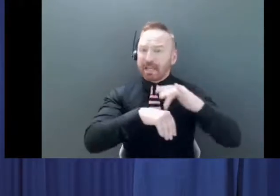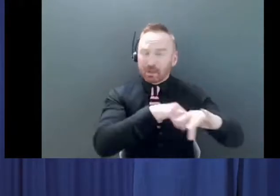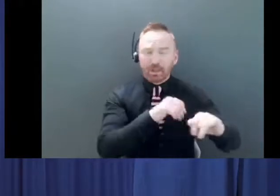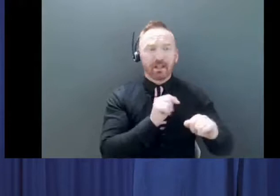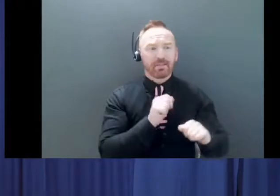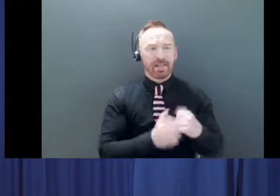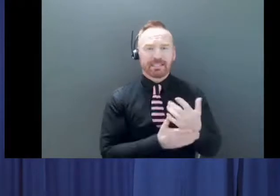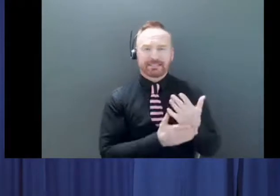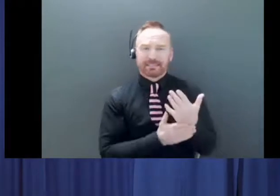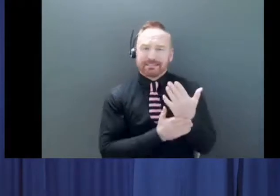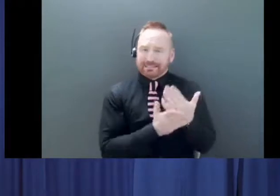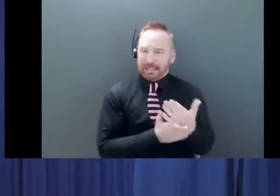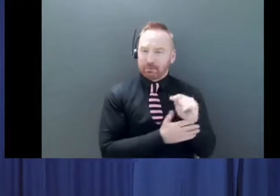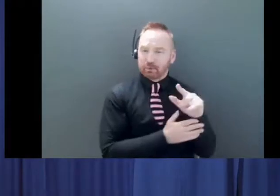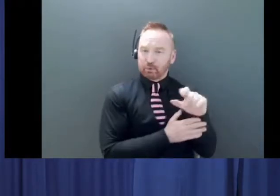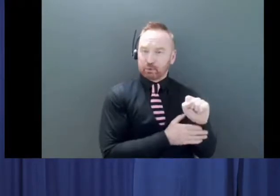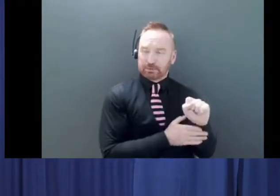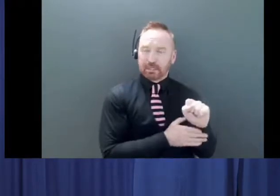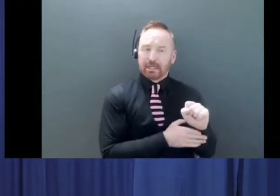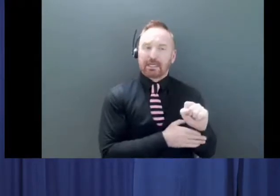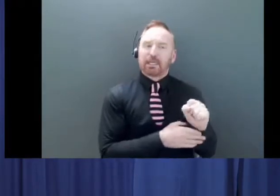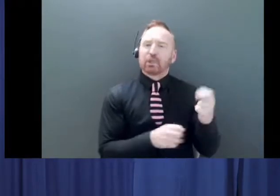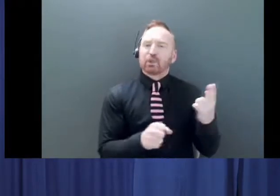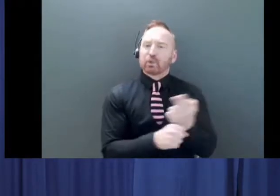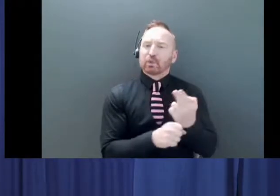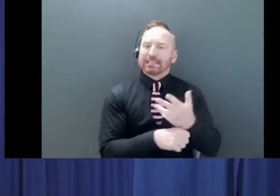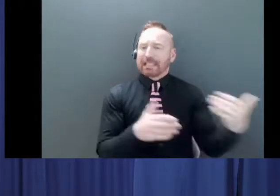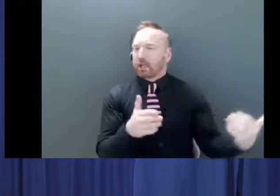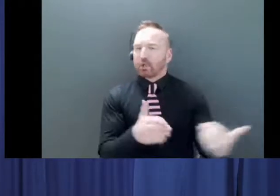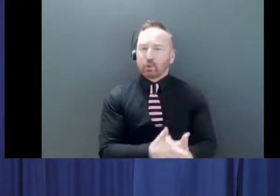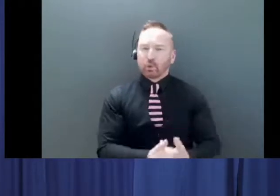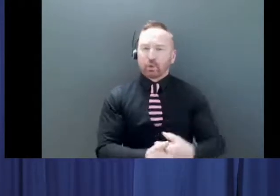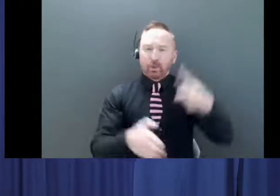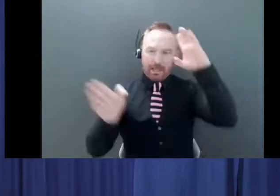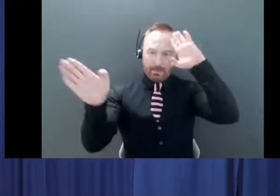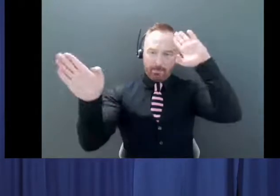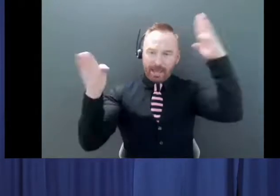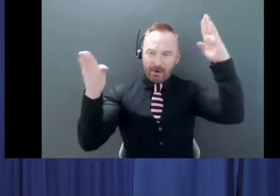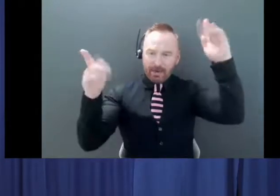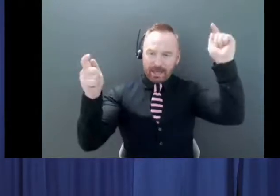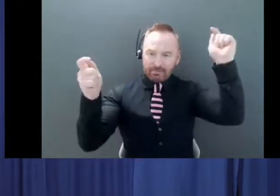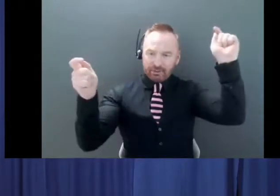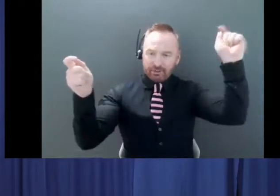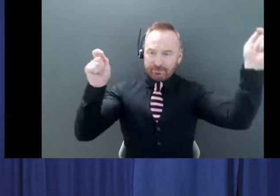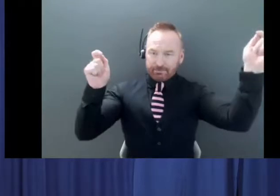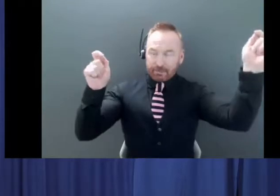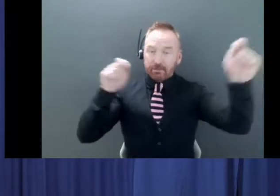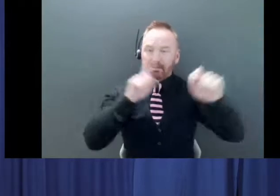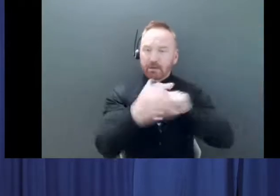paradigm, as part of the new paradigm we are in. We will continue to follow the recommendations of the chief